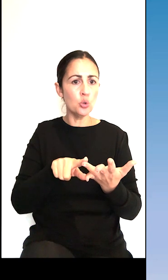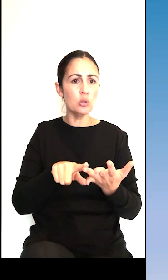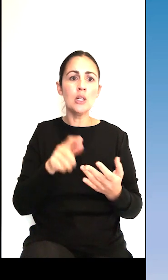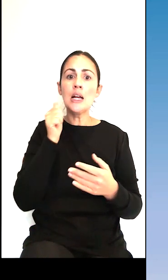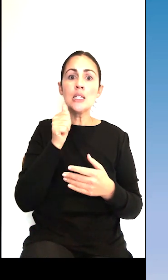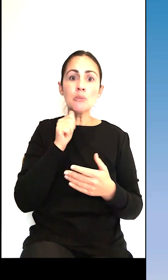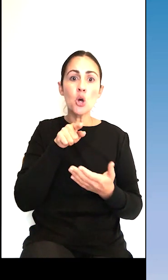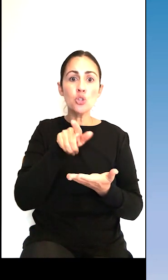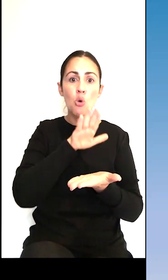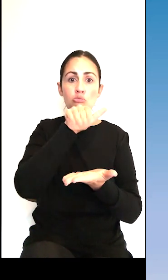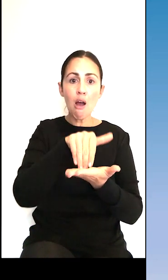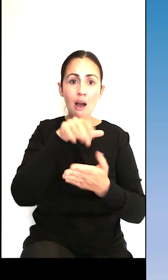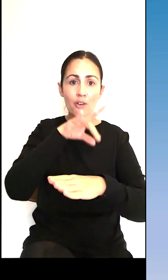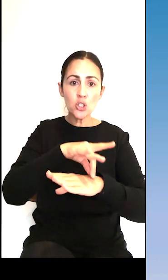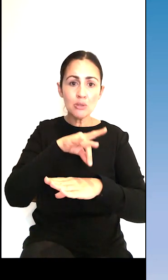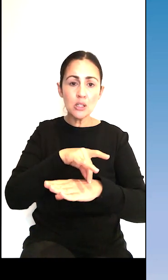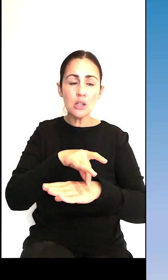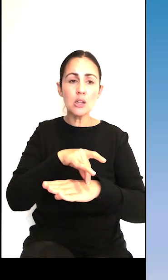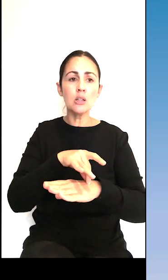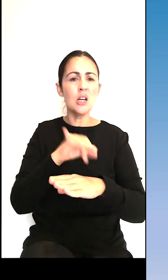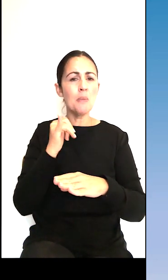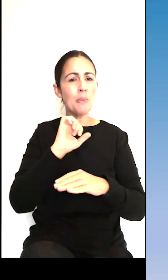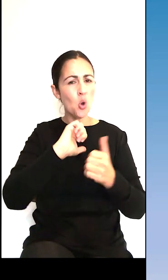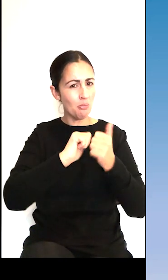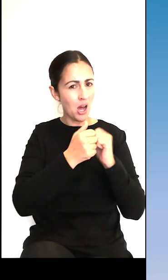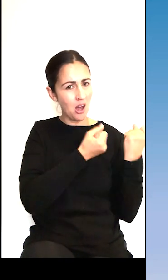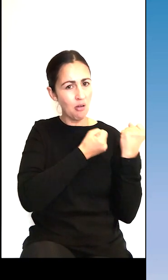you could take a copy with you. If you're living on your own,